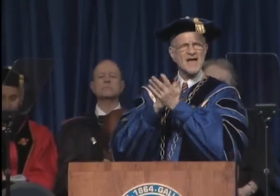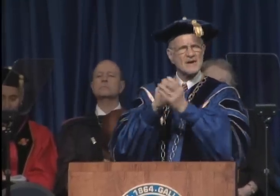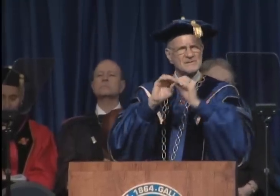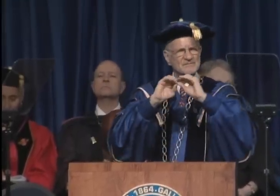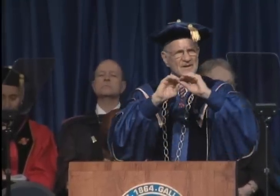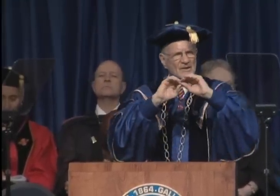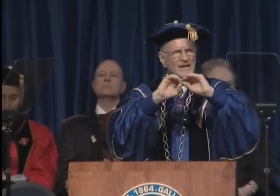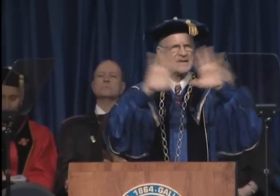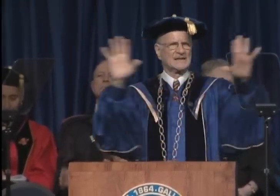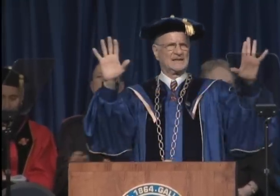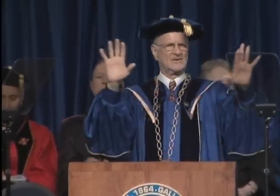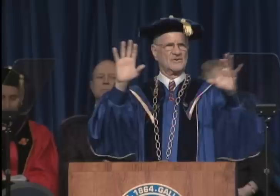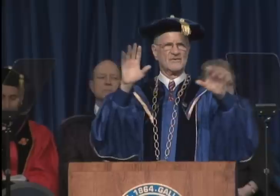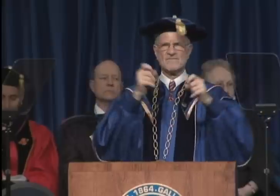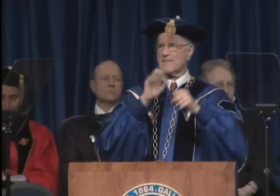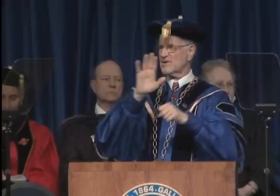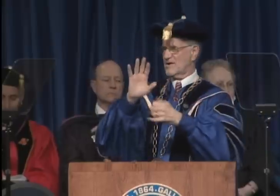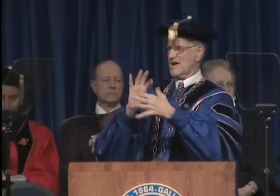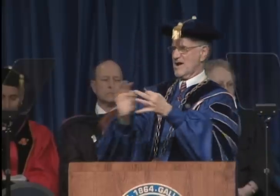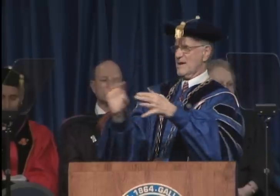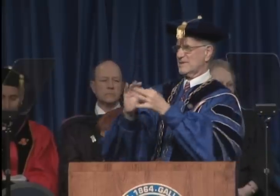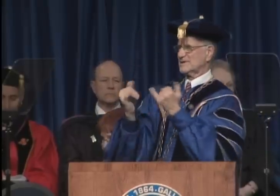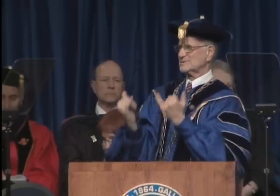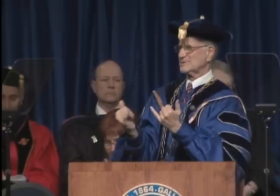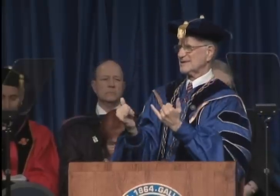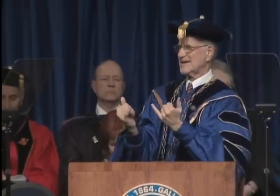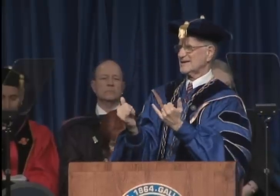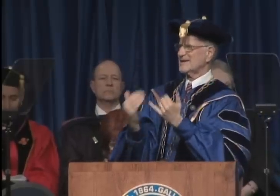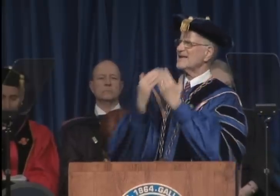And that was clear from your comments today.